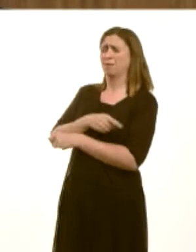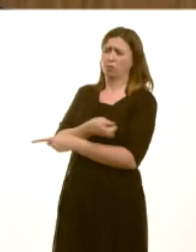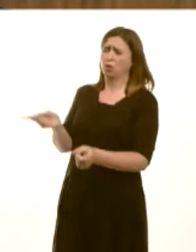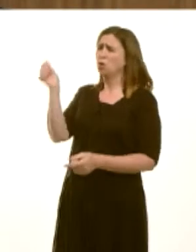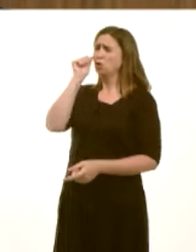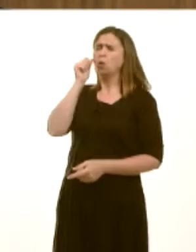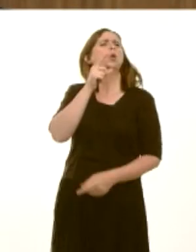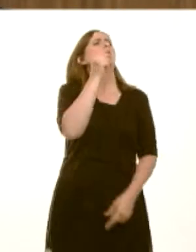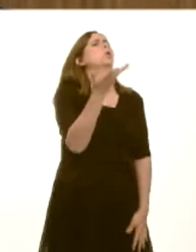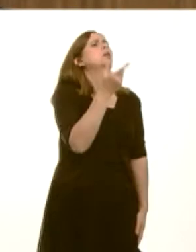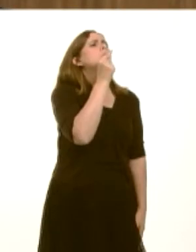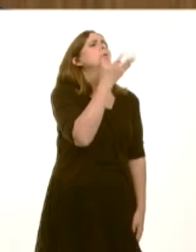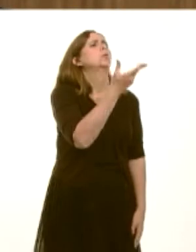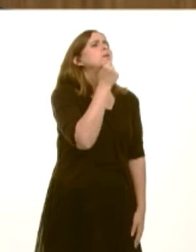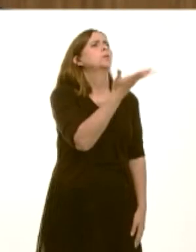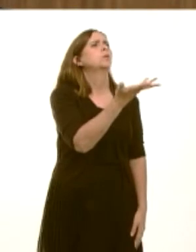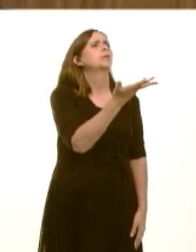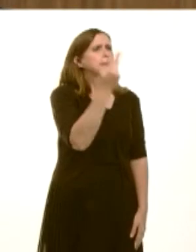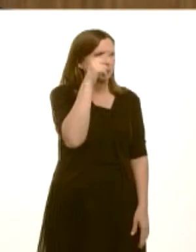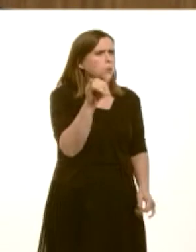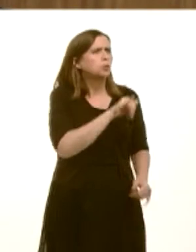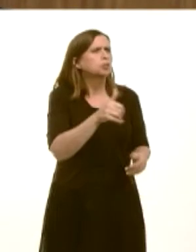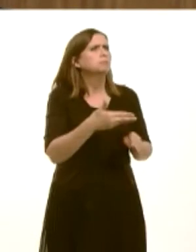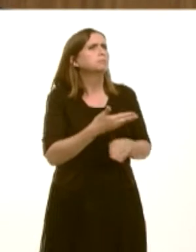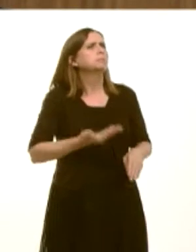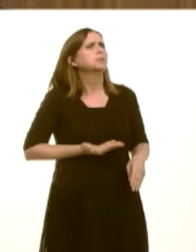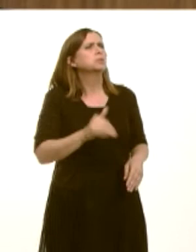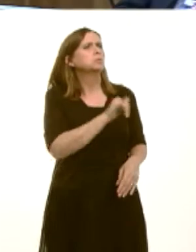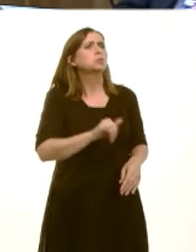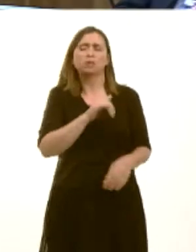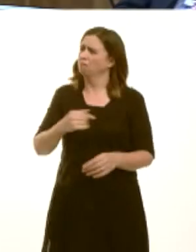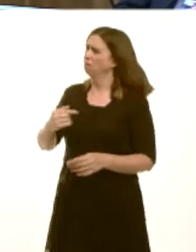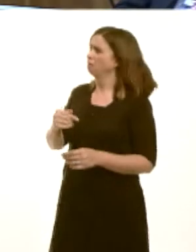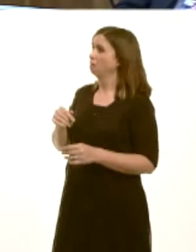have had foreign direct investment at its highest level for 30 yearsó Andrew R.T. Davies: Name them. Name them. Carwyn Jones: Well, theyíre your donors.